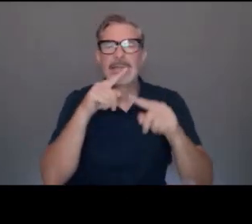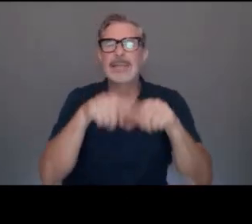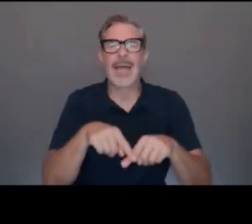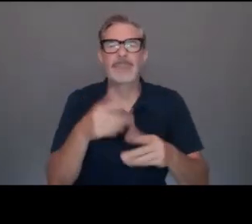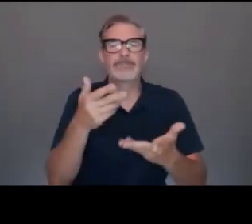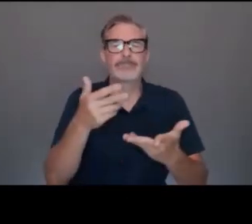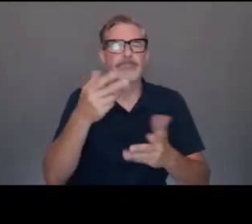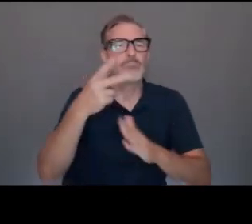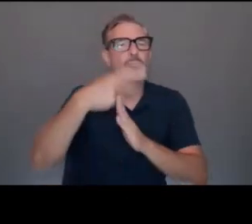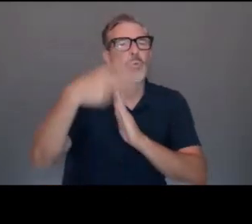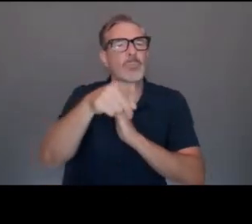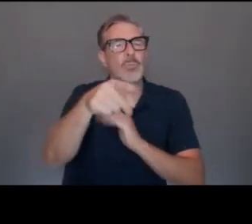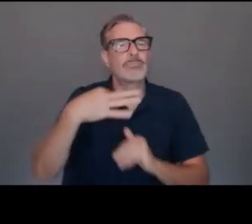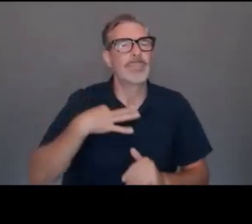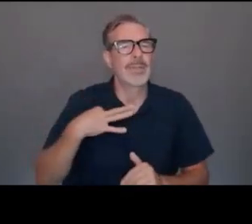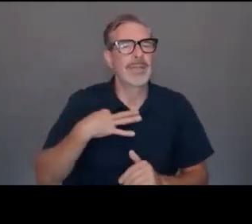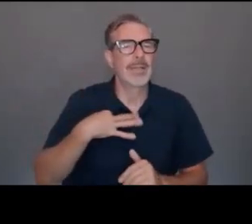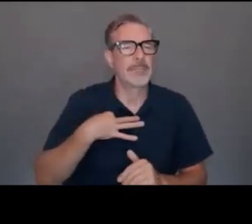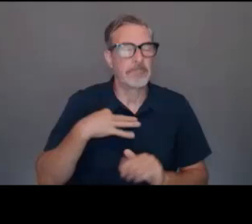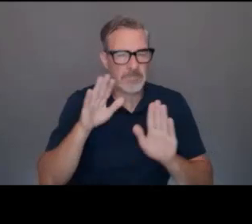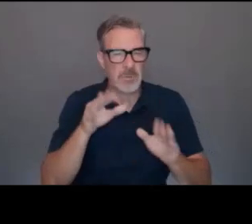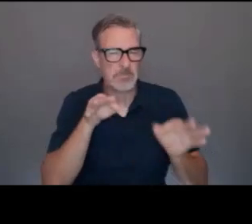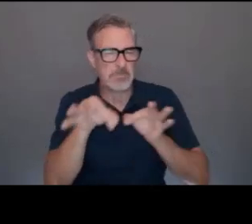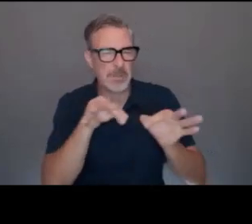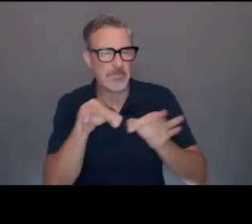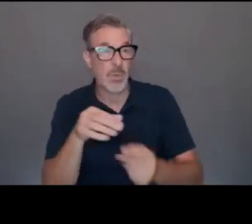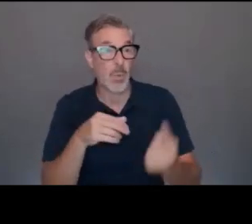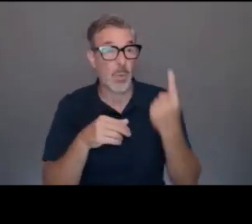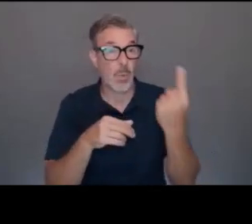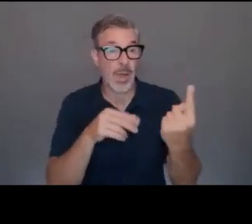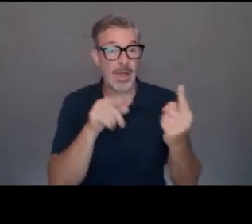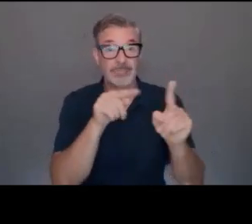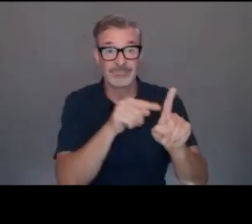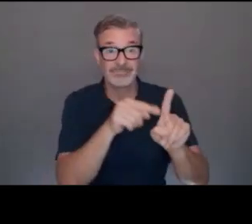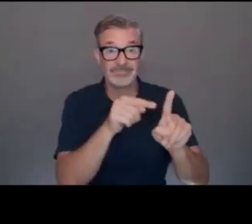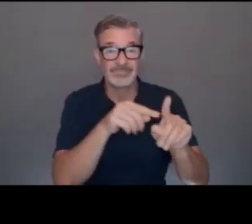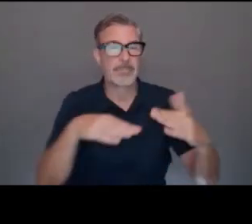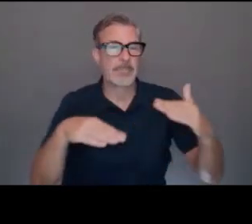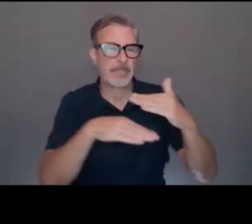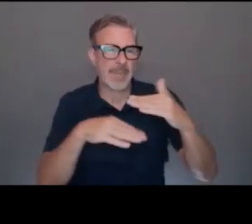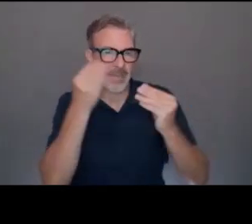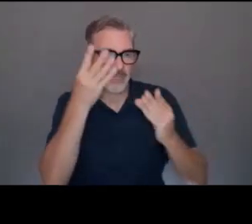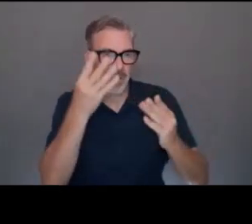So, these steps are, one, Basic Information. Two, Destination.